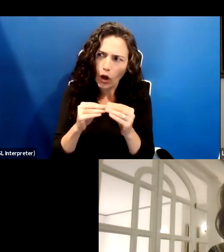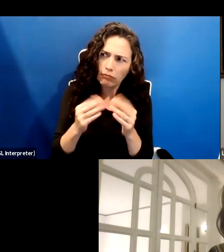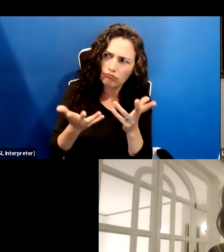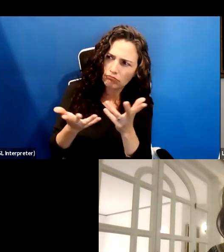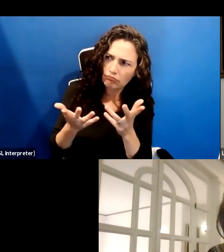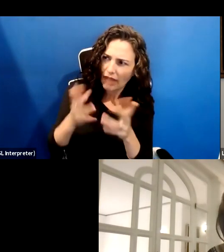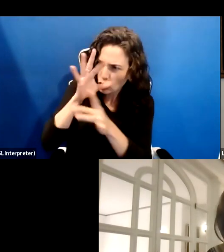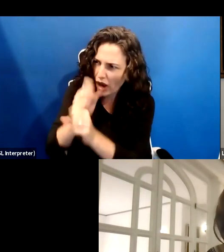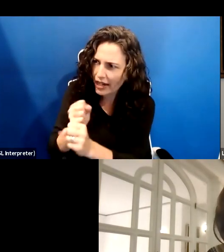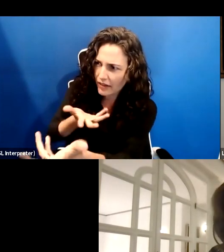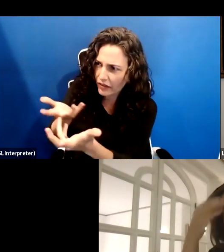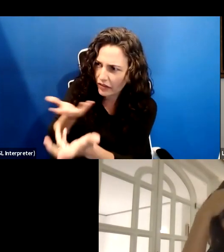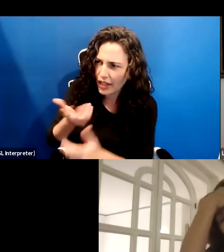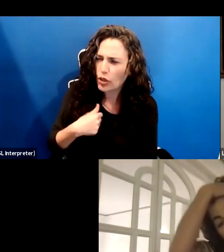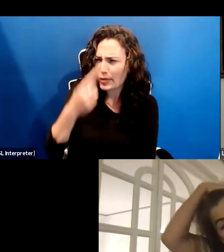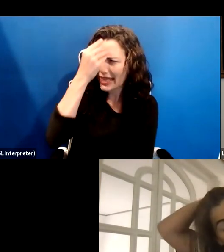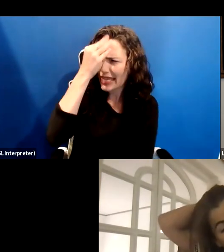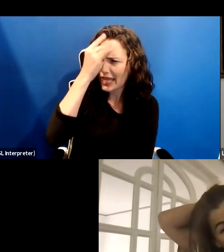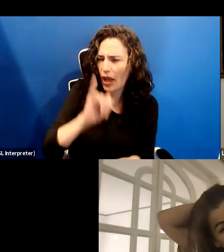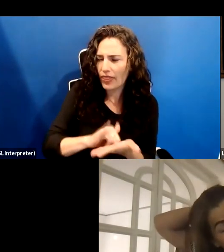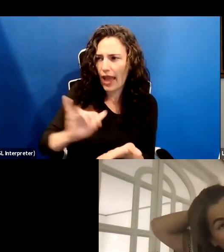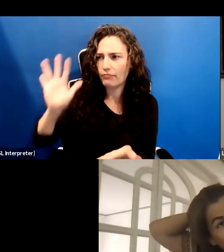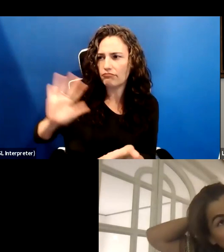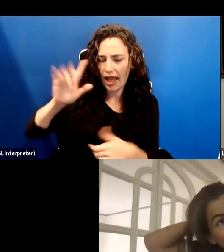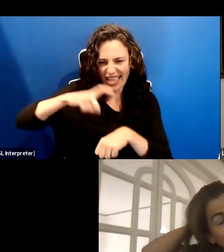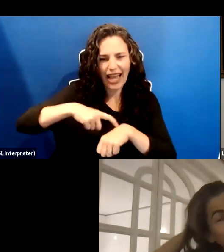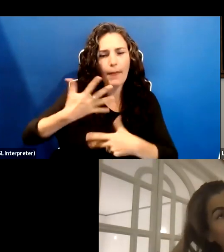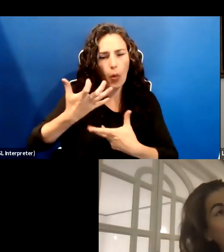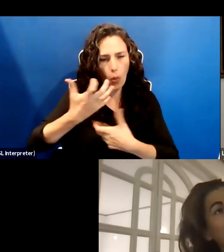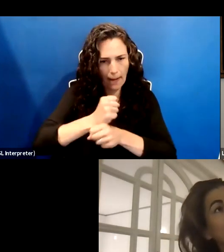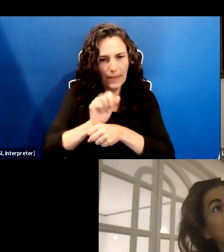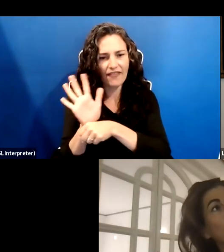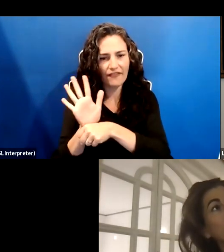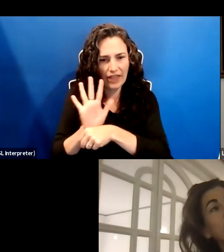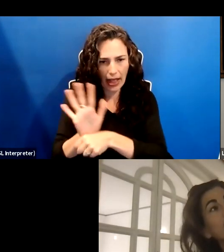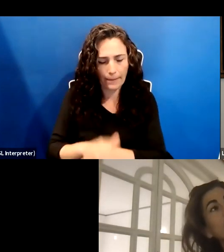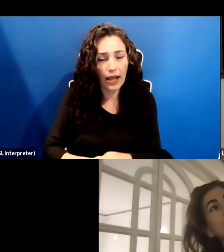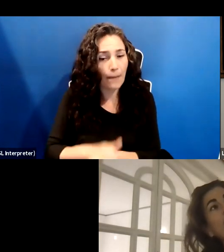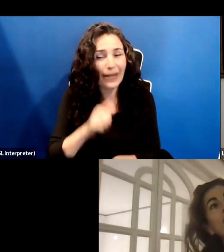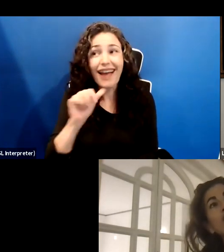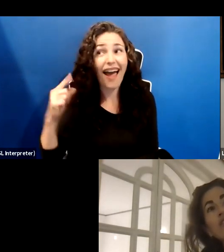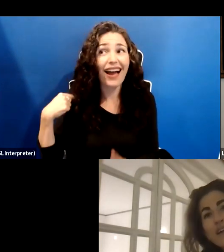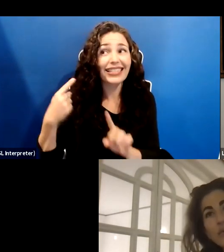And so I wanted to make a film about it at that time. And it wasn't until 10 years later